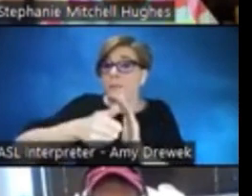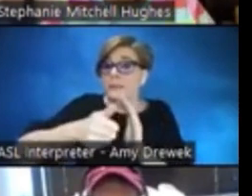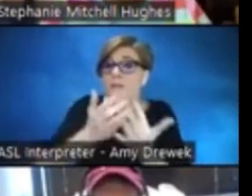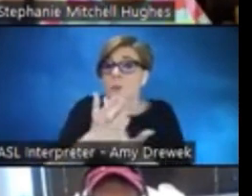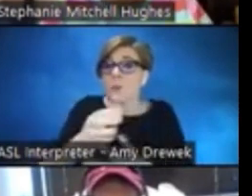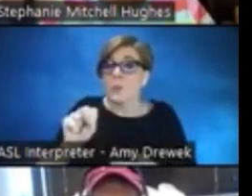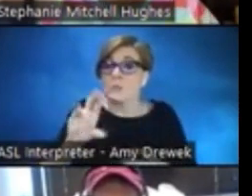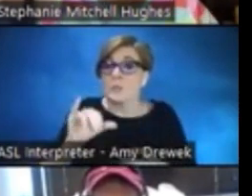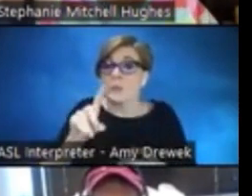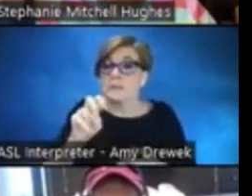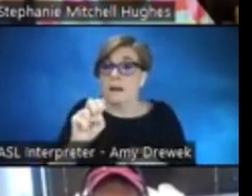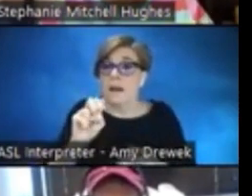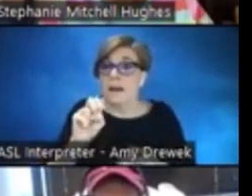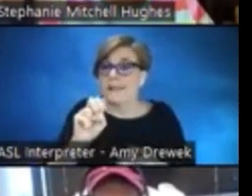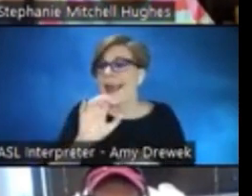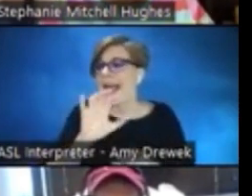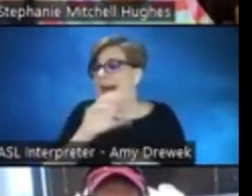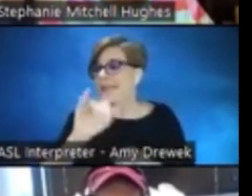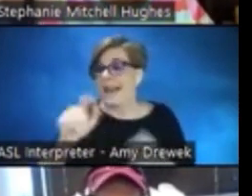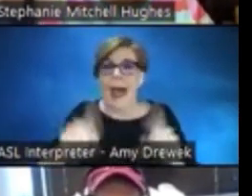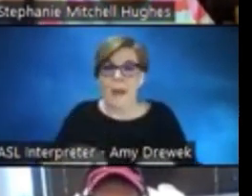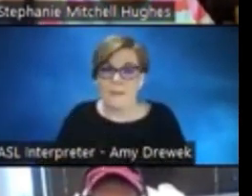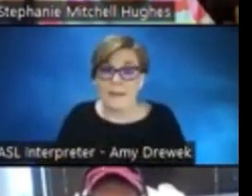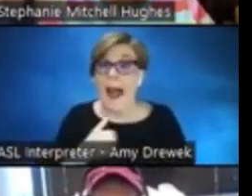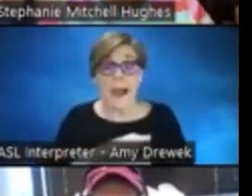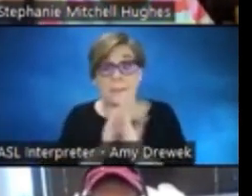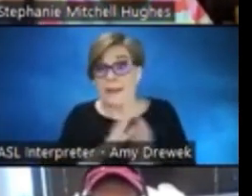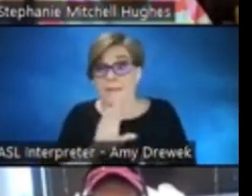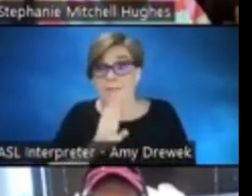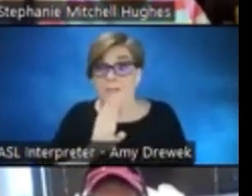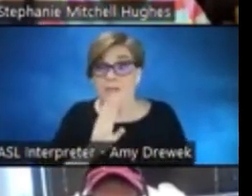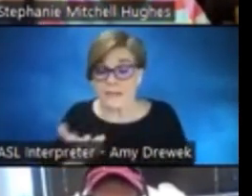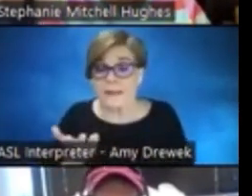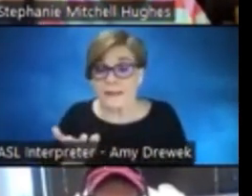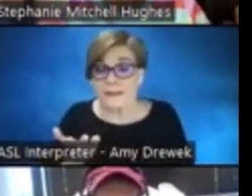THAT WAS FRUSTRATING BECAUSE IT CAUSED ME TO